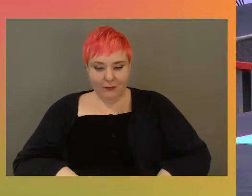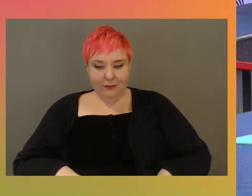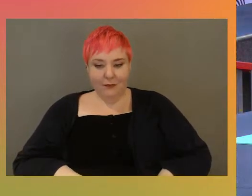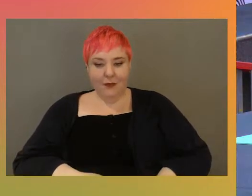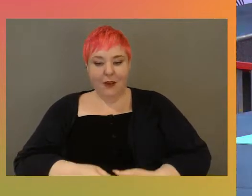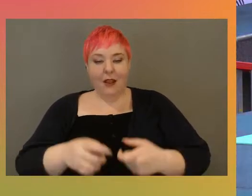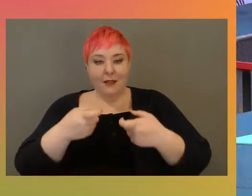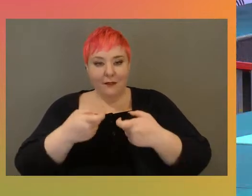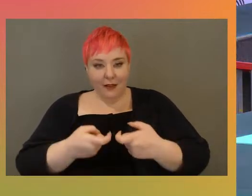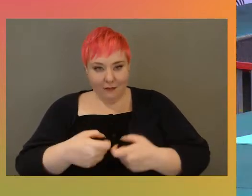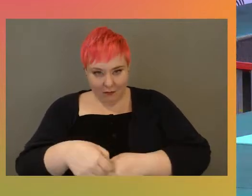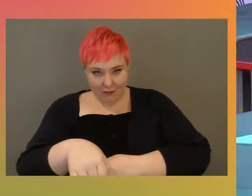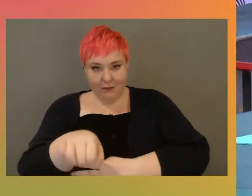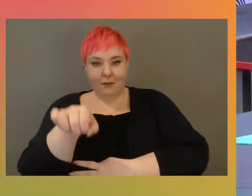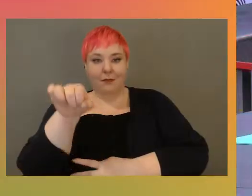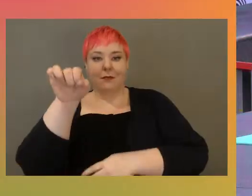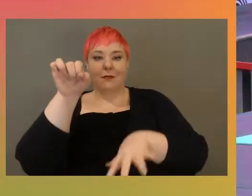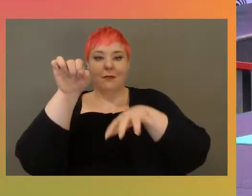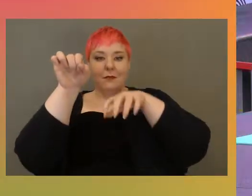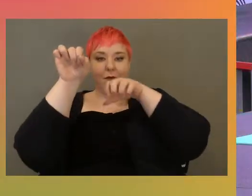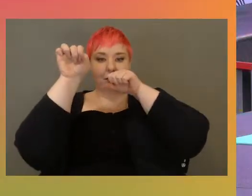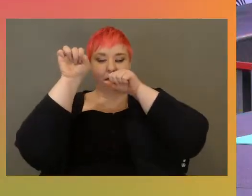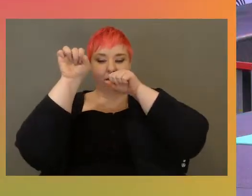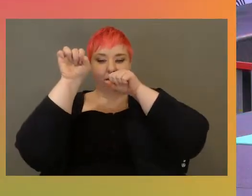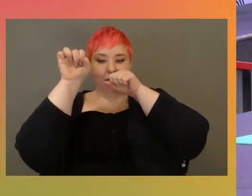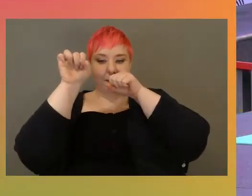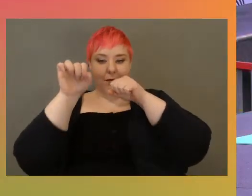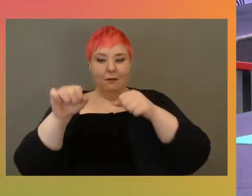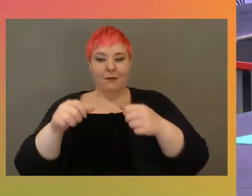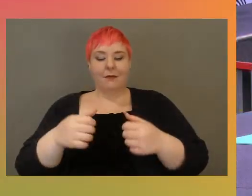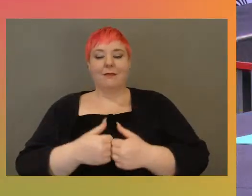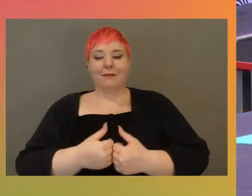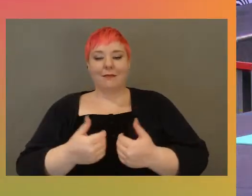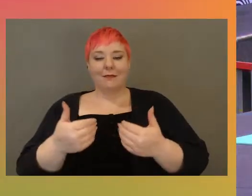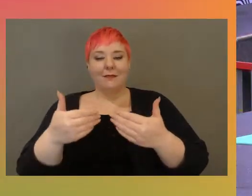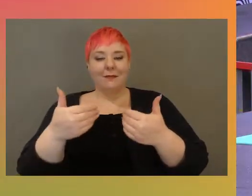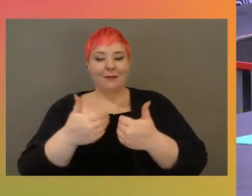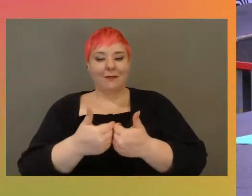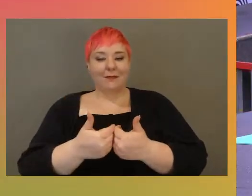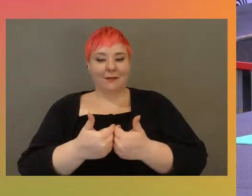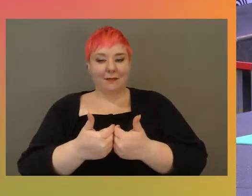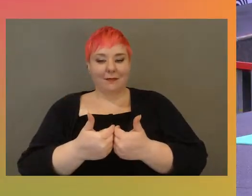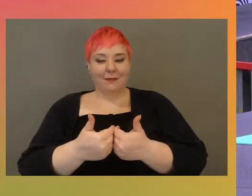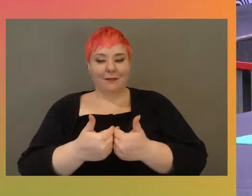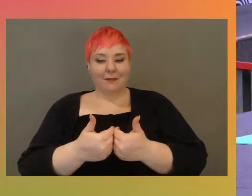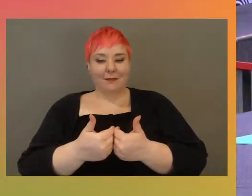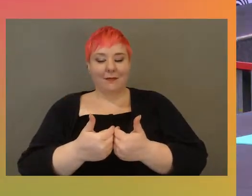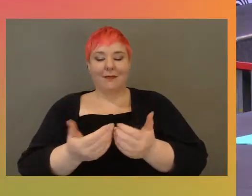TOWARD THE CHEST.